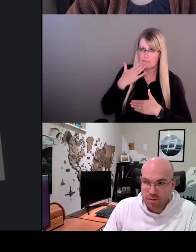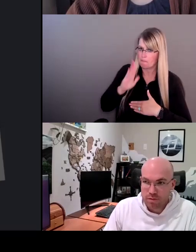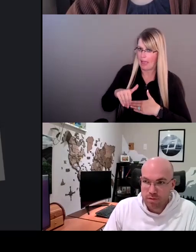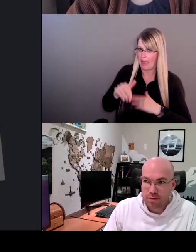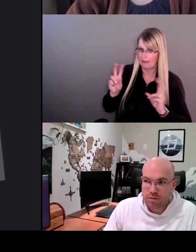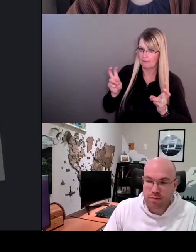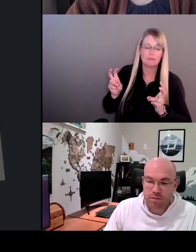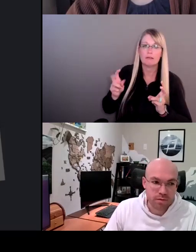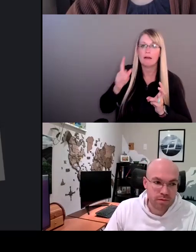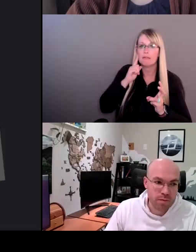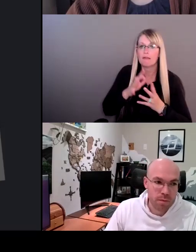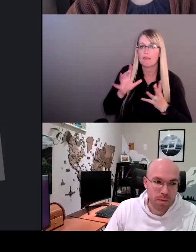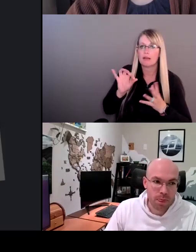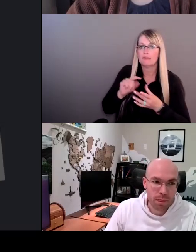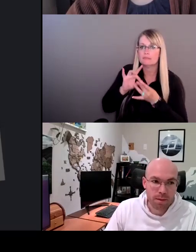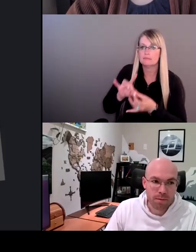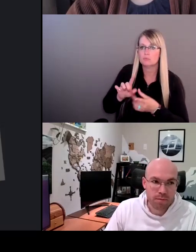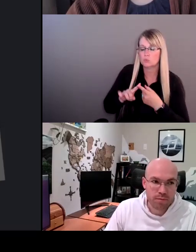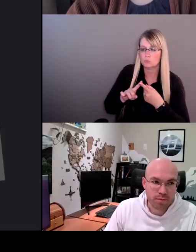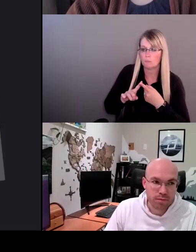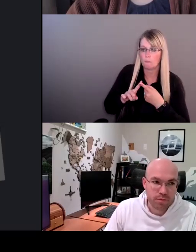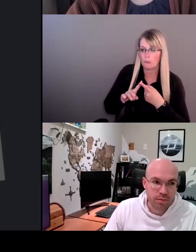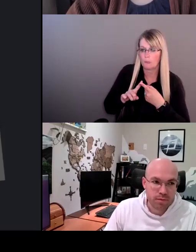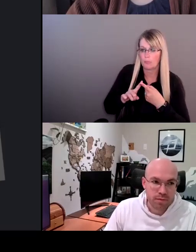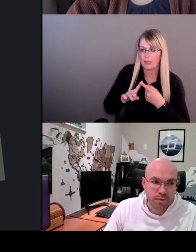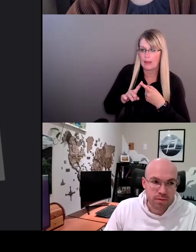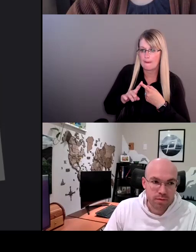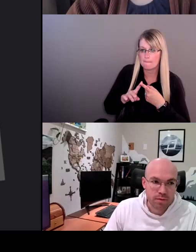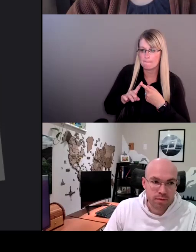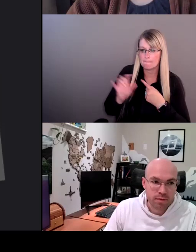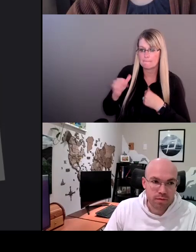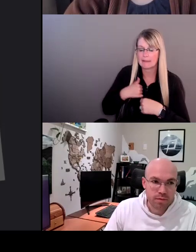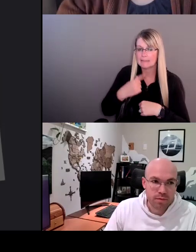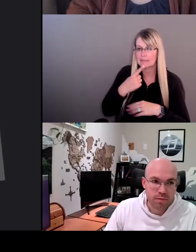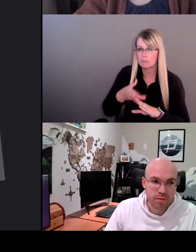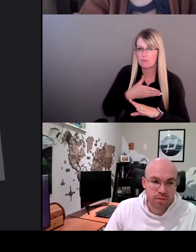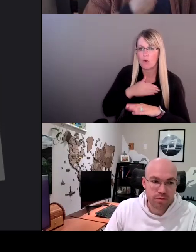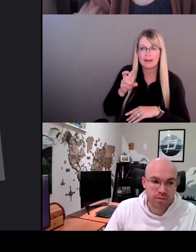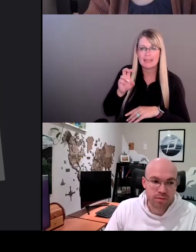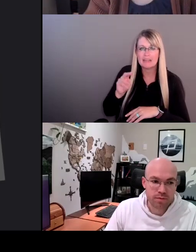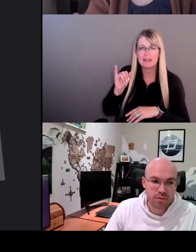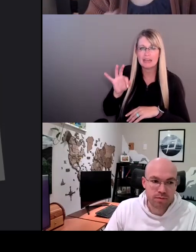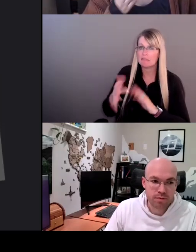I think a lot of it comes down to like I said earlier, even if it is technically accessible,